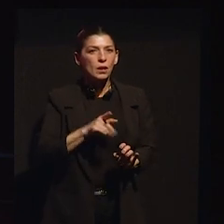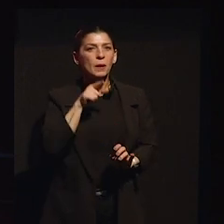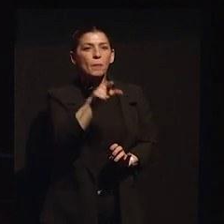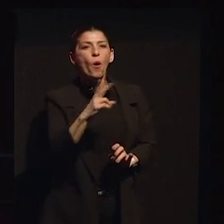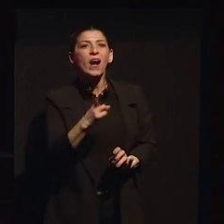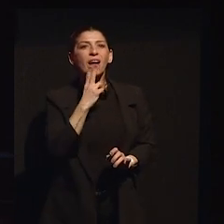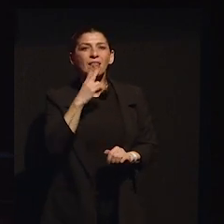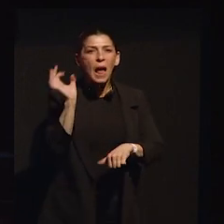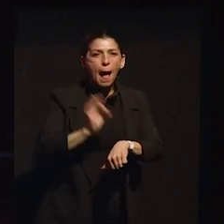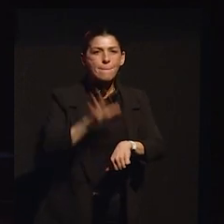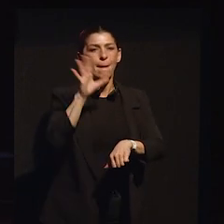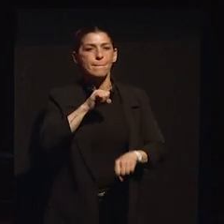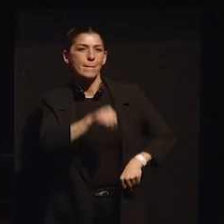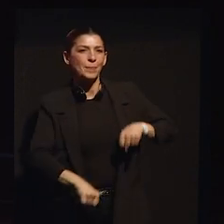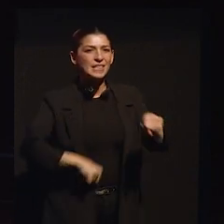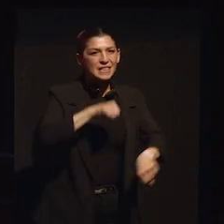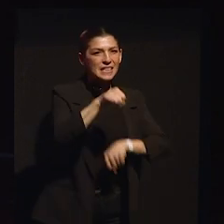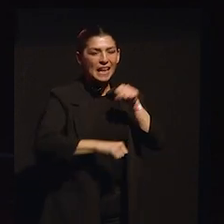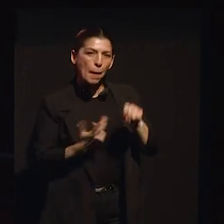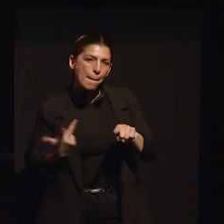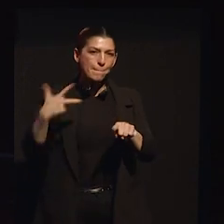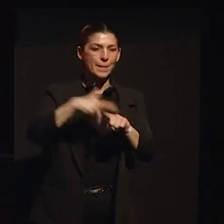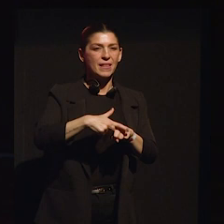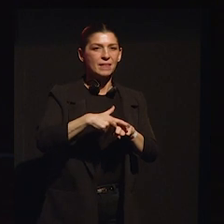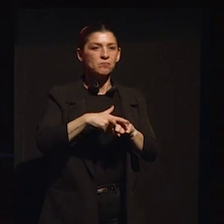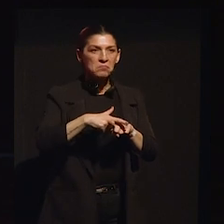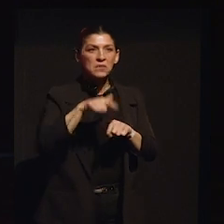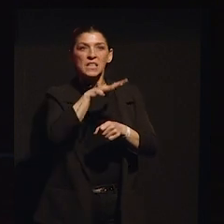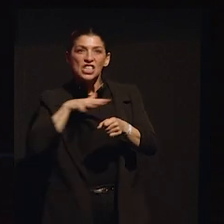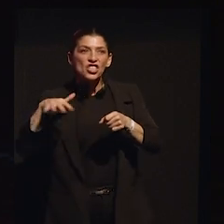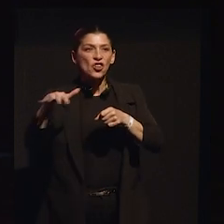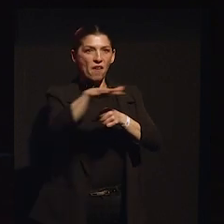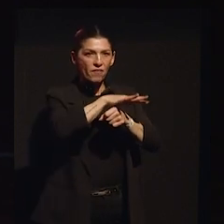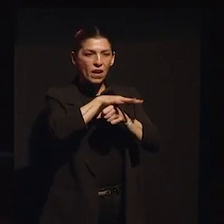Chain Breaking Women wants to change exactly that. We are saying that women need to get on the bicycle at once